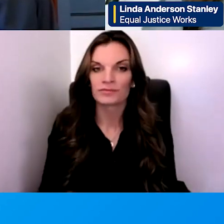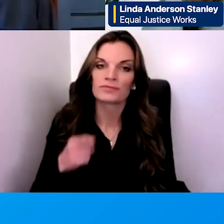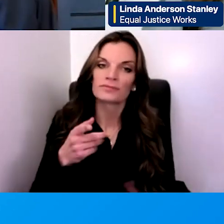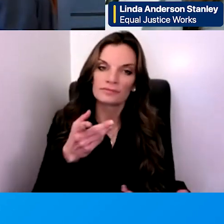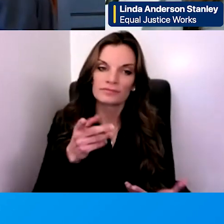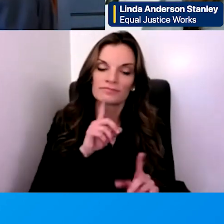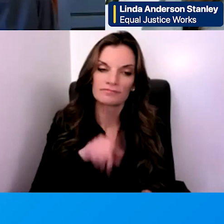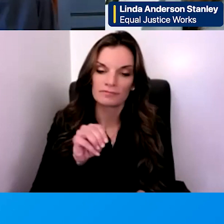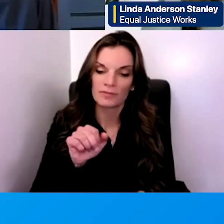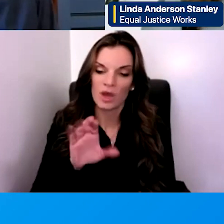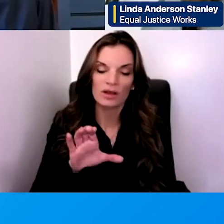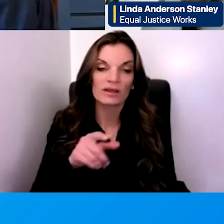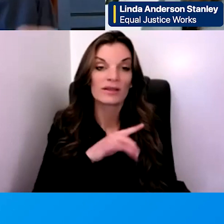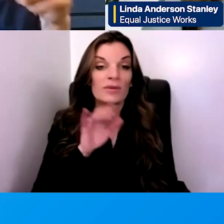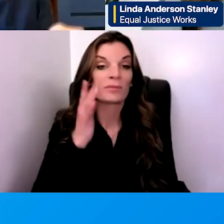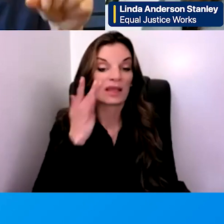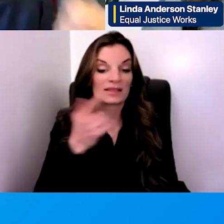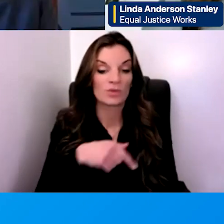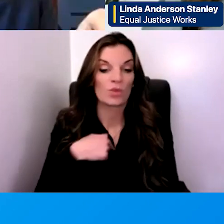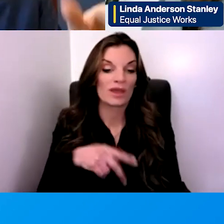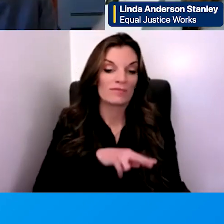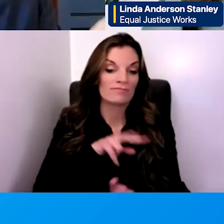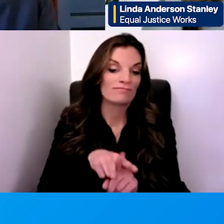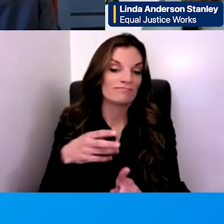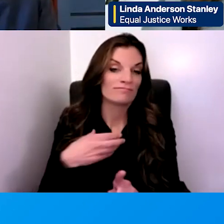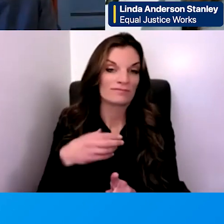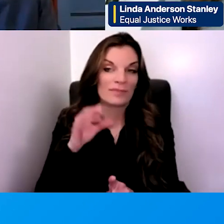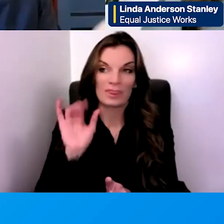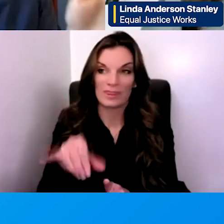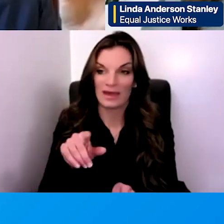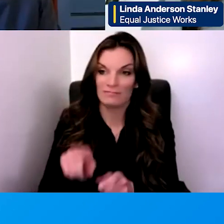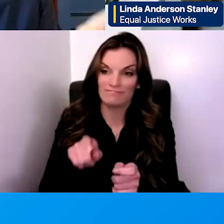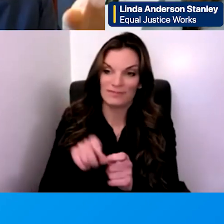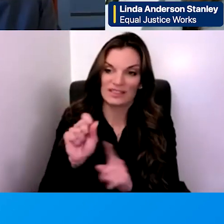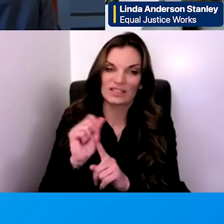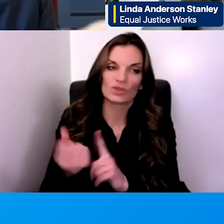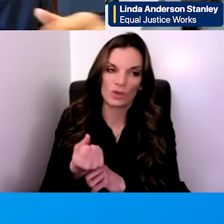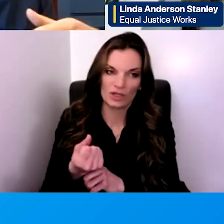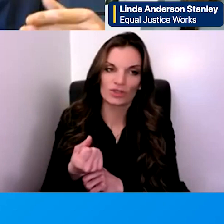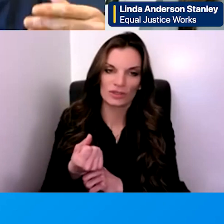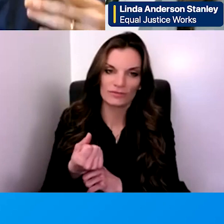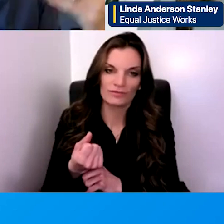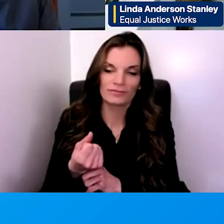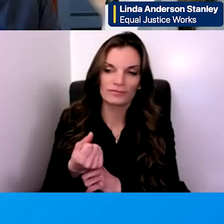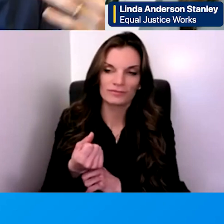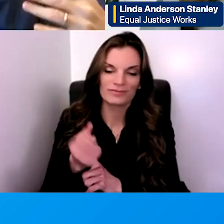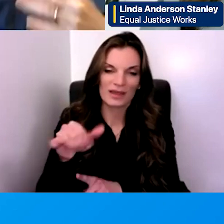was based on the fact that the claim we brought was that particular activity of having you know so that look but that's